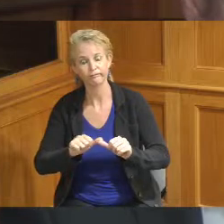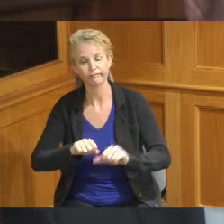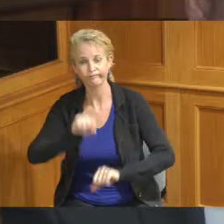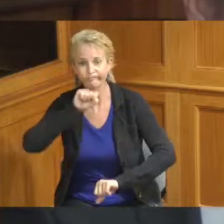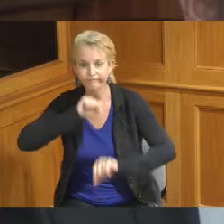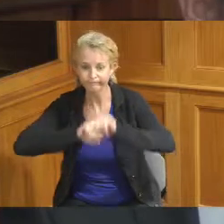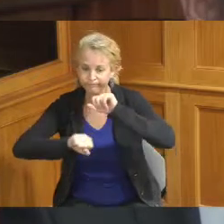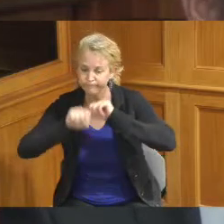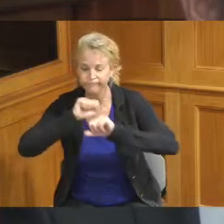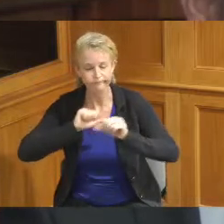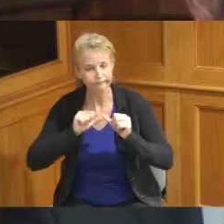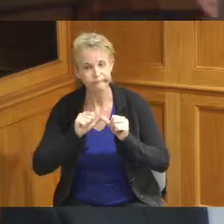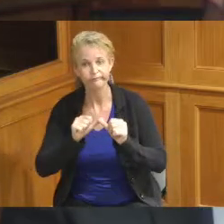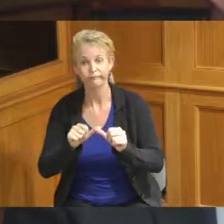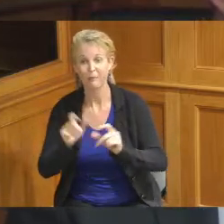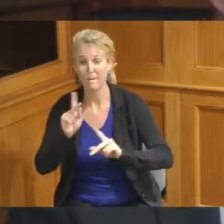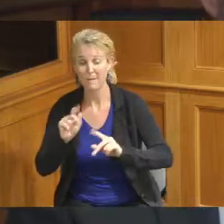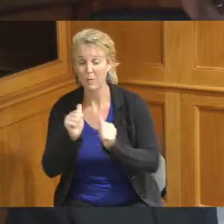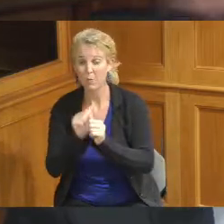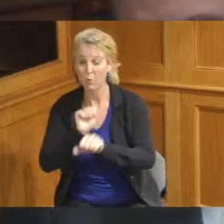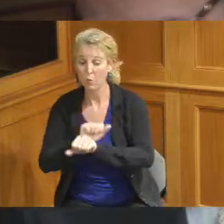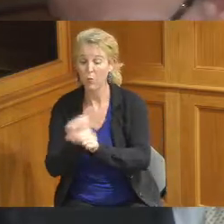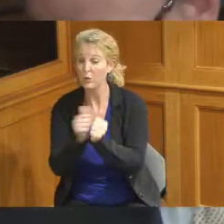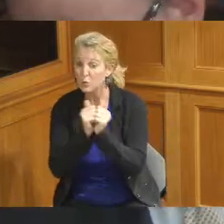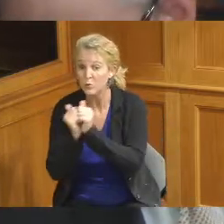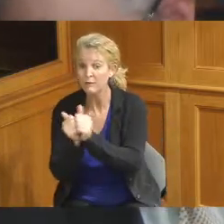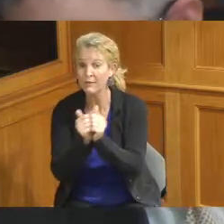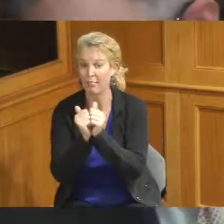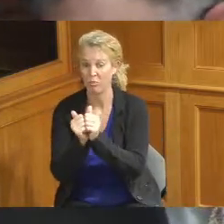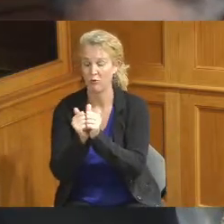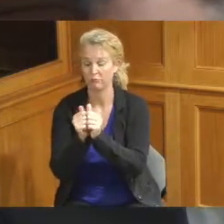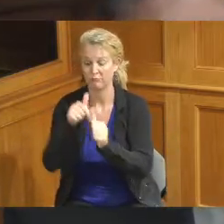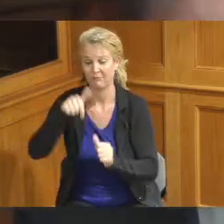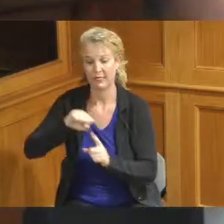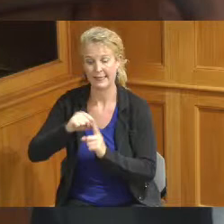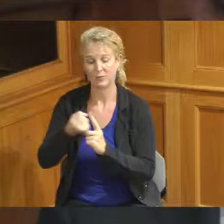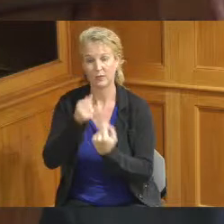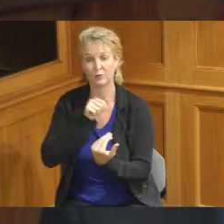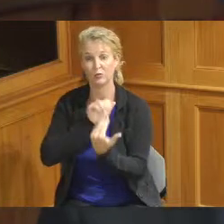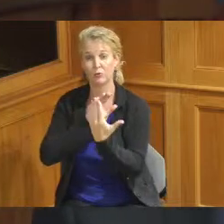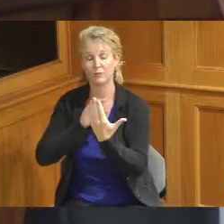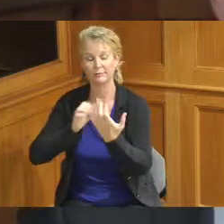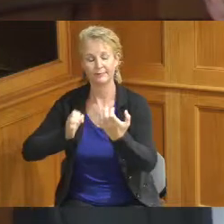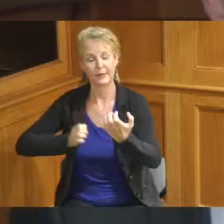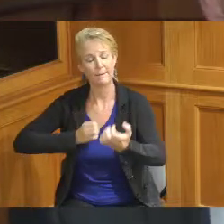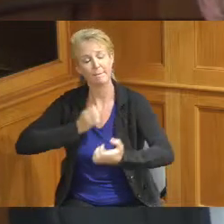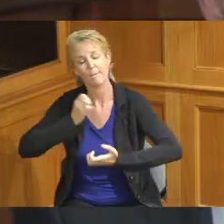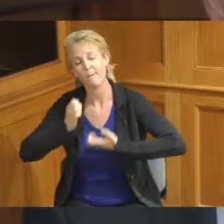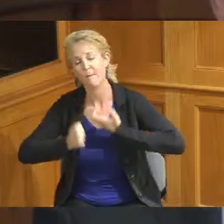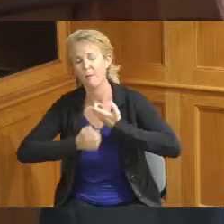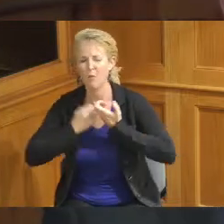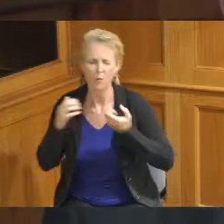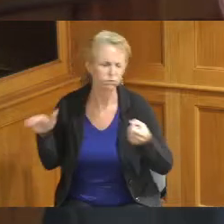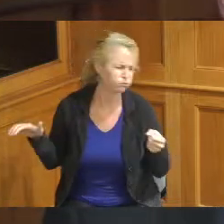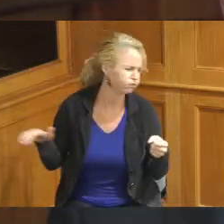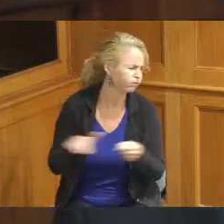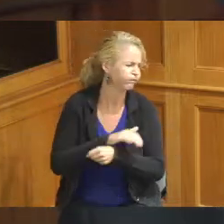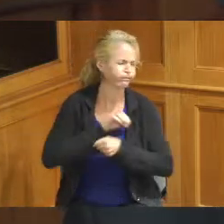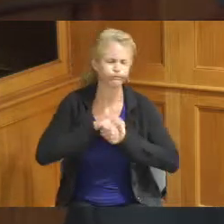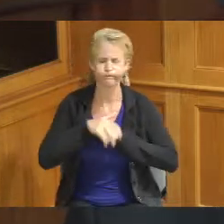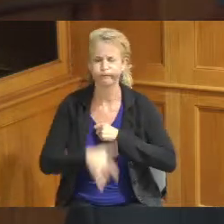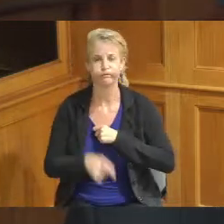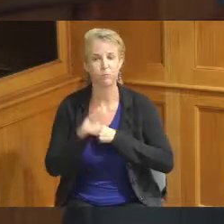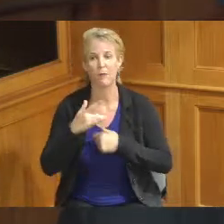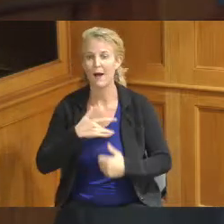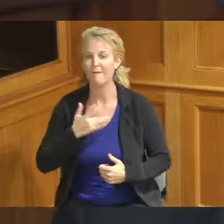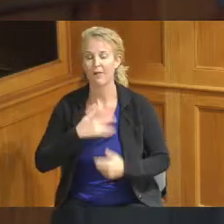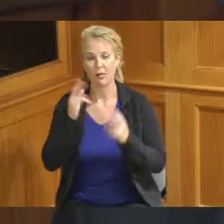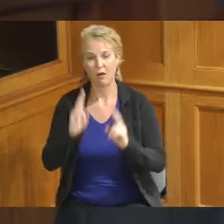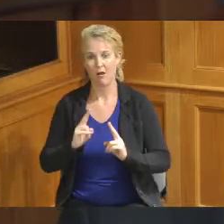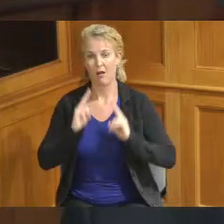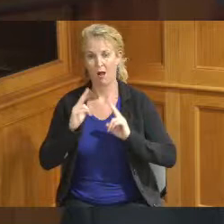to correct the situation so it was very emotional but it was honor to be there and and memorialize